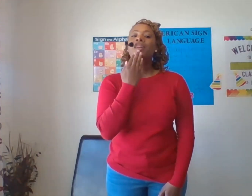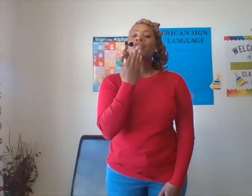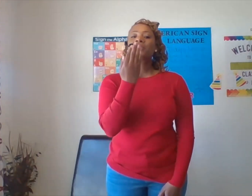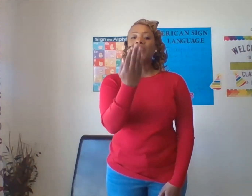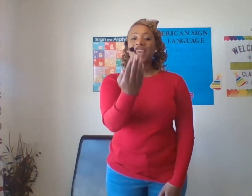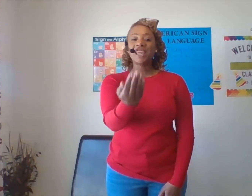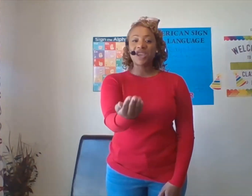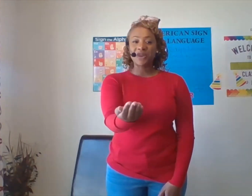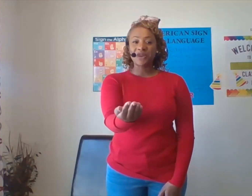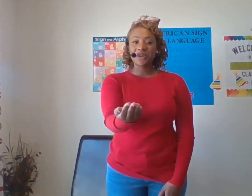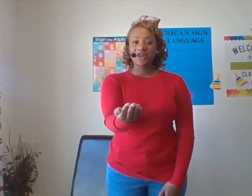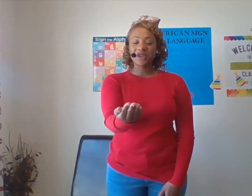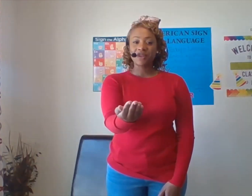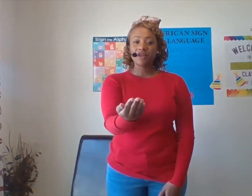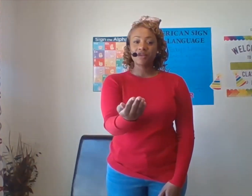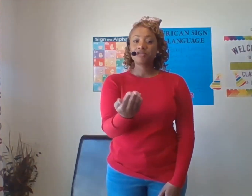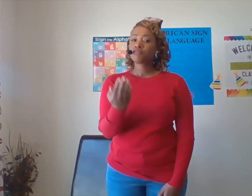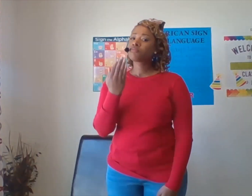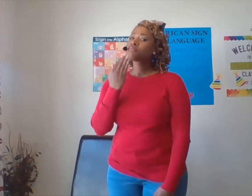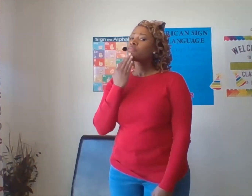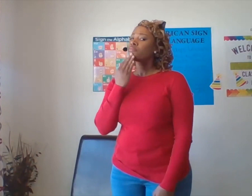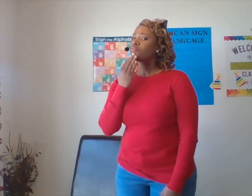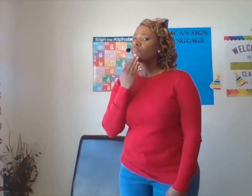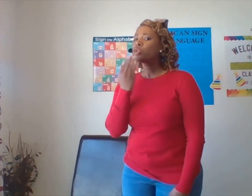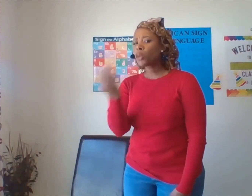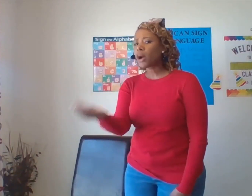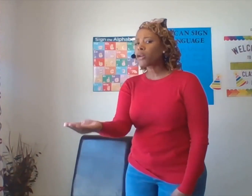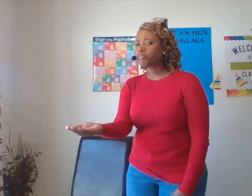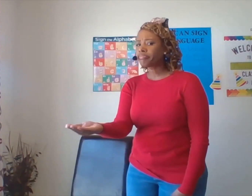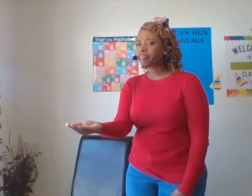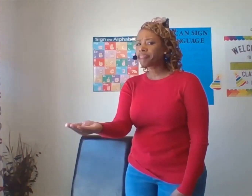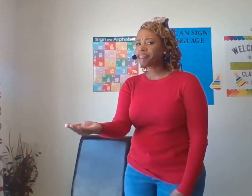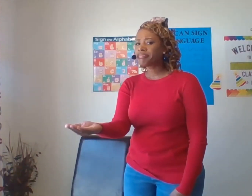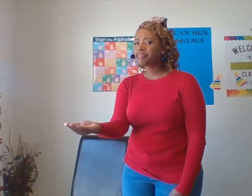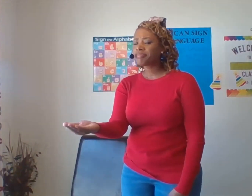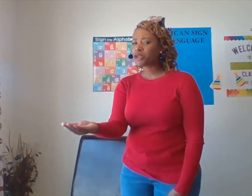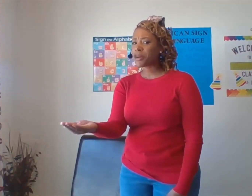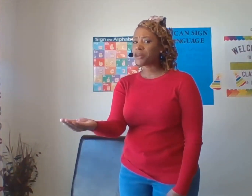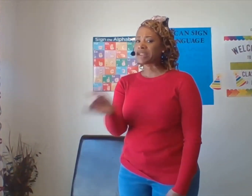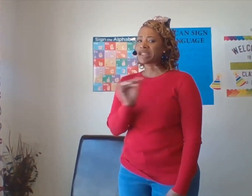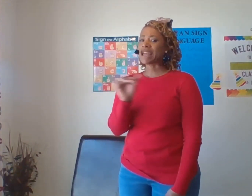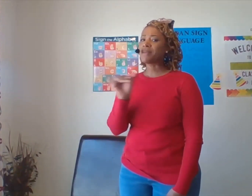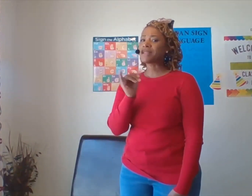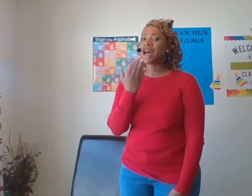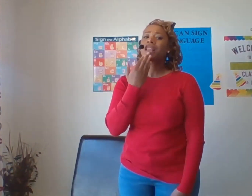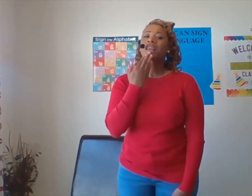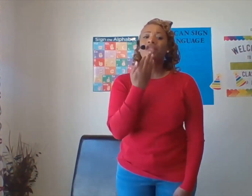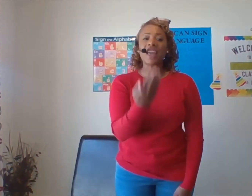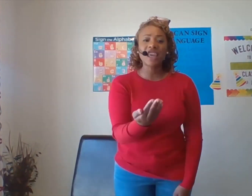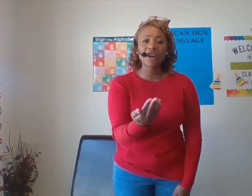thank you you're welcome remember it's the same time thank you